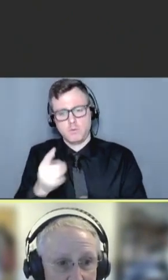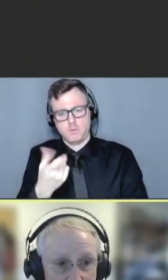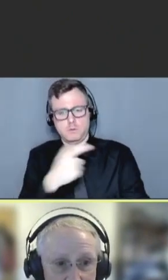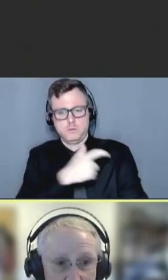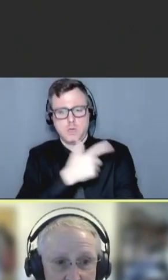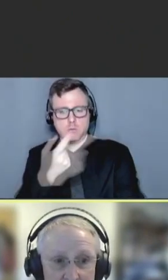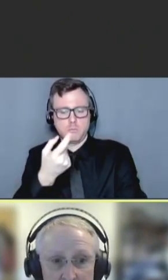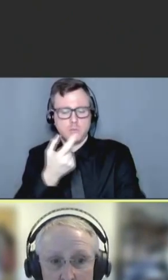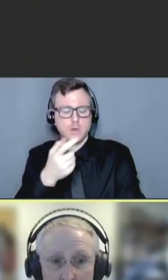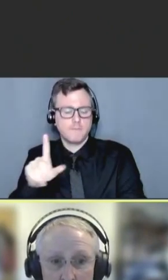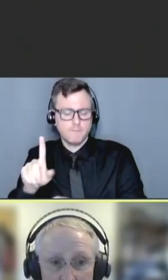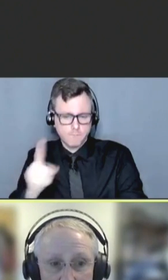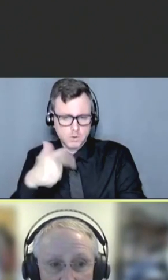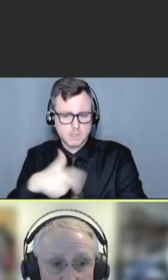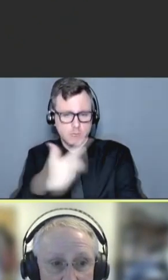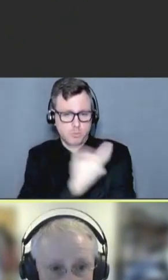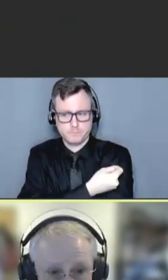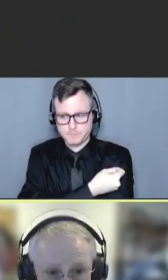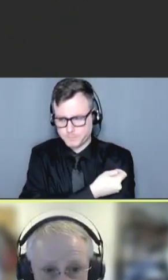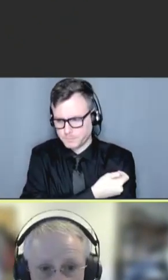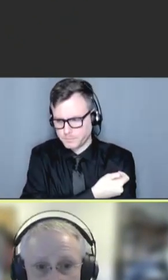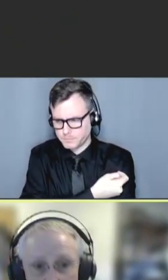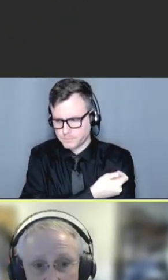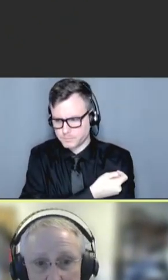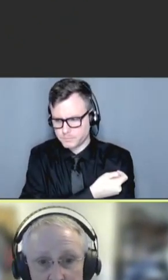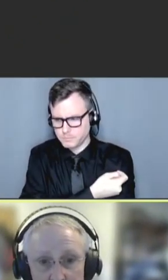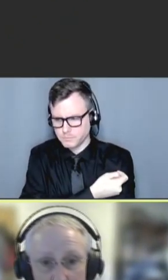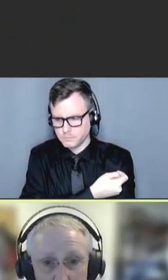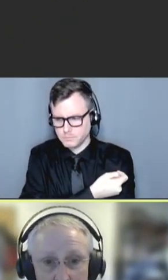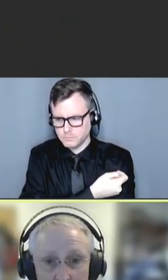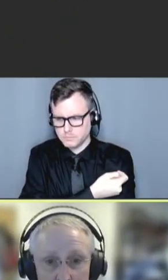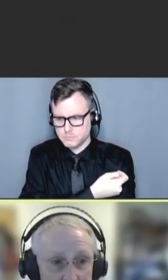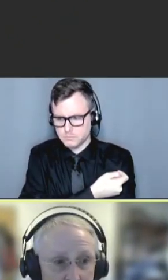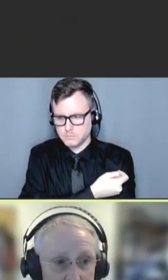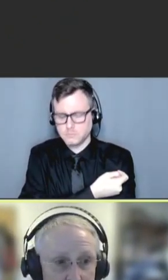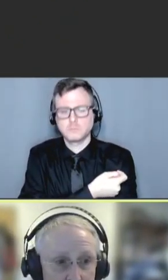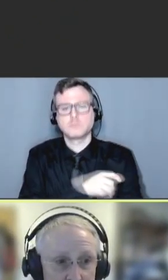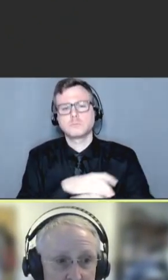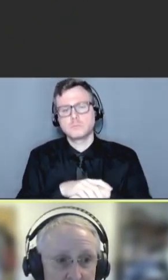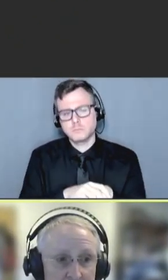In the VAERS data, the reporting case rates for myocarditis were lower following the first booster